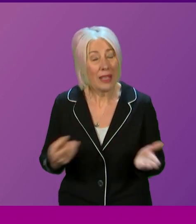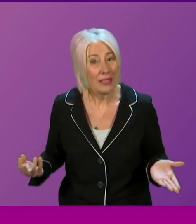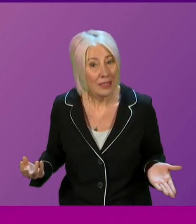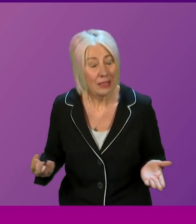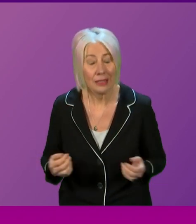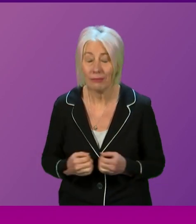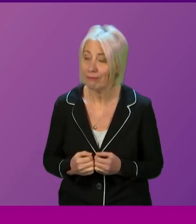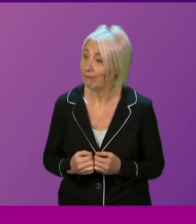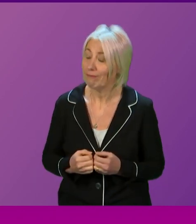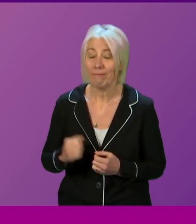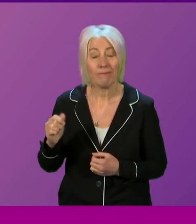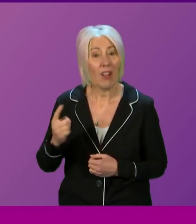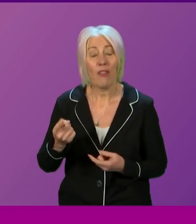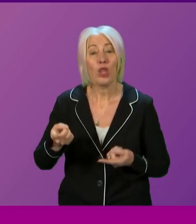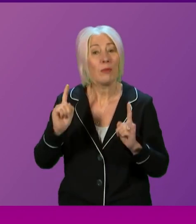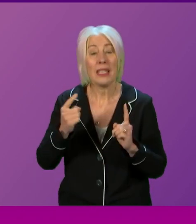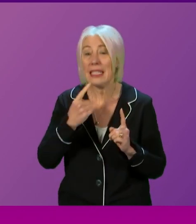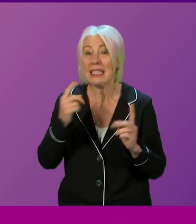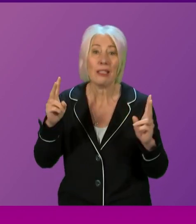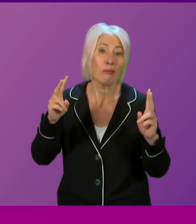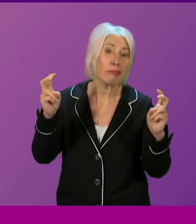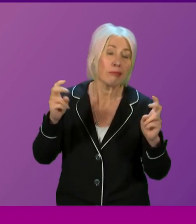The First Minister has quoted statistics on those who have had their first appointment;